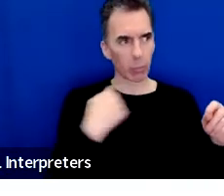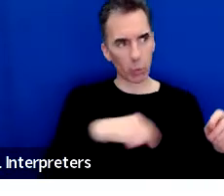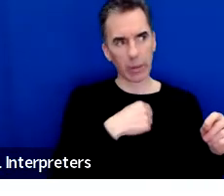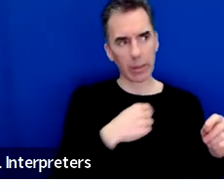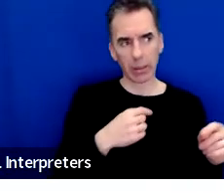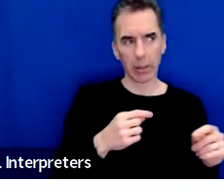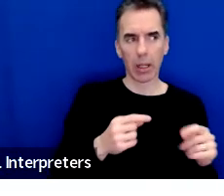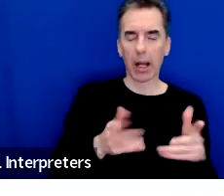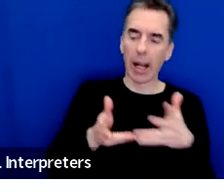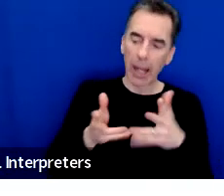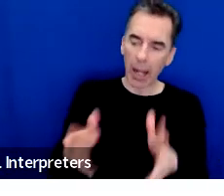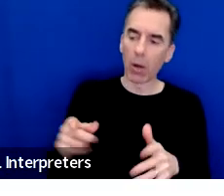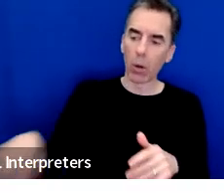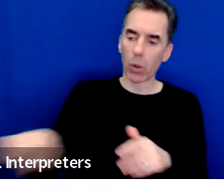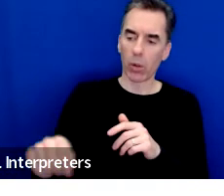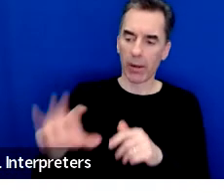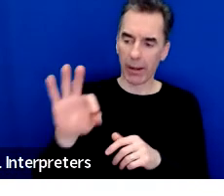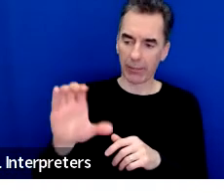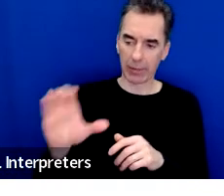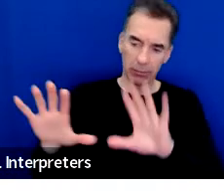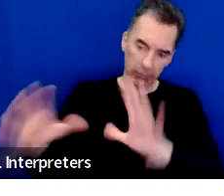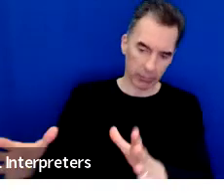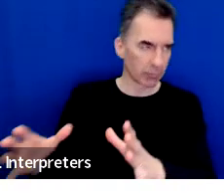So you do have to sign in with your my portal log in.